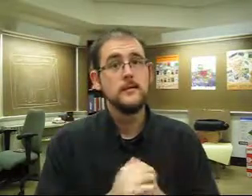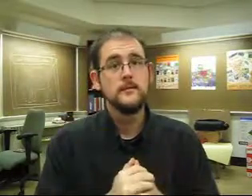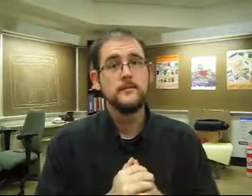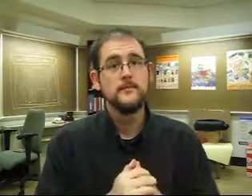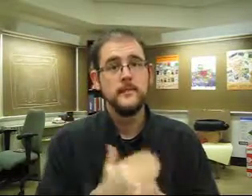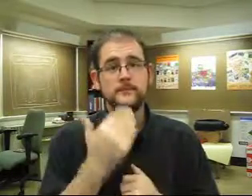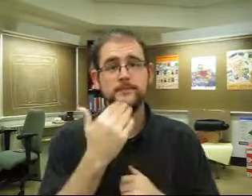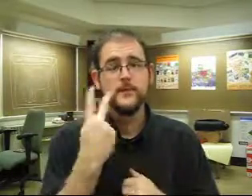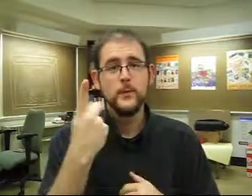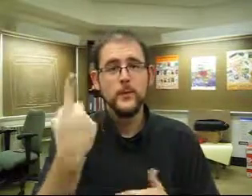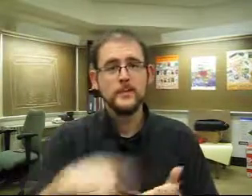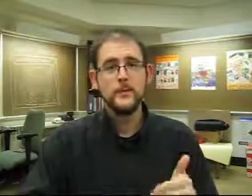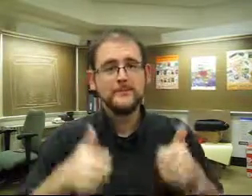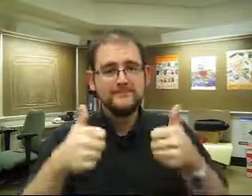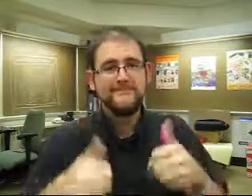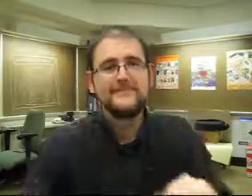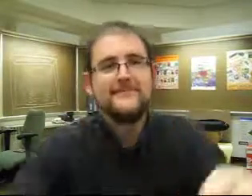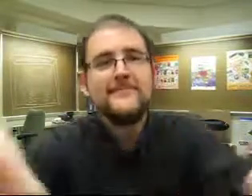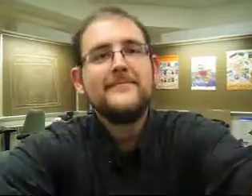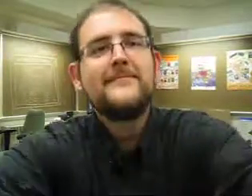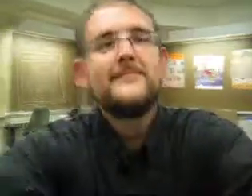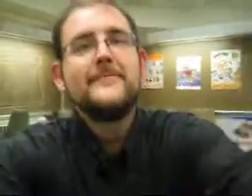I really recommend it. Thanks and see you next week!